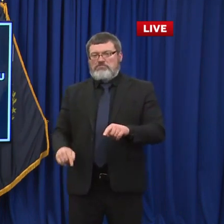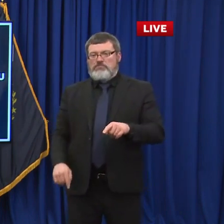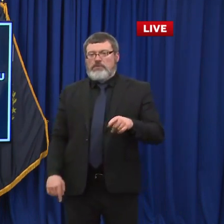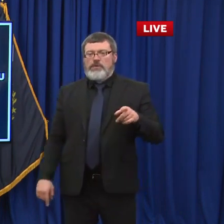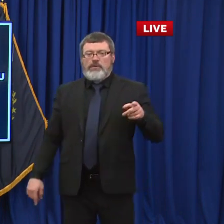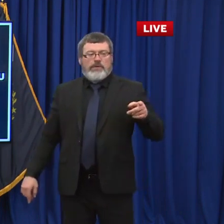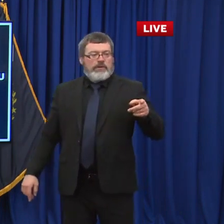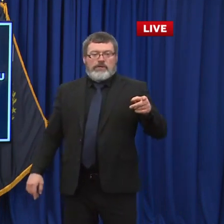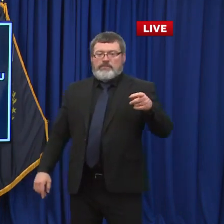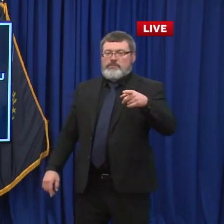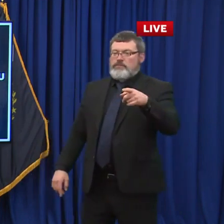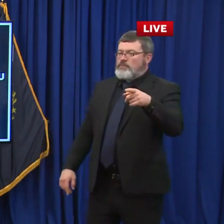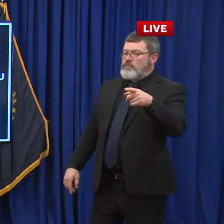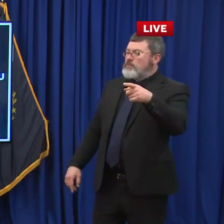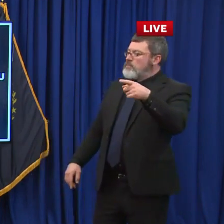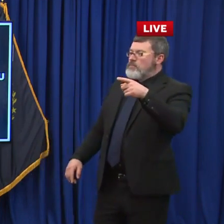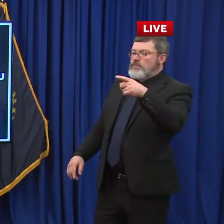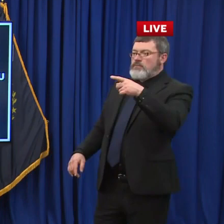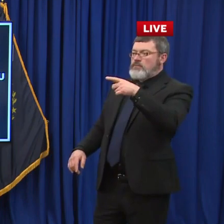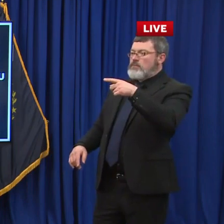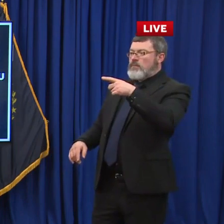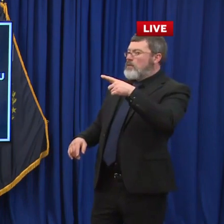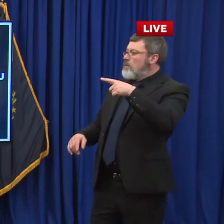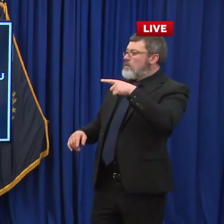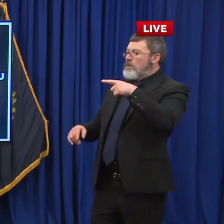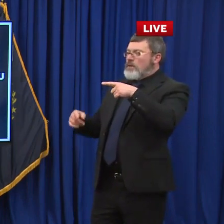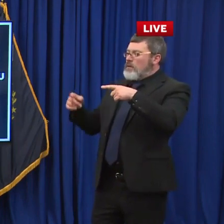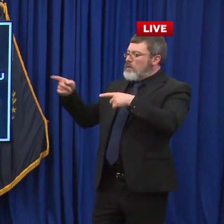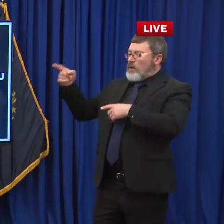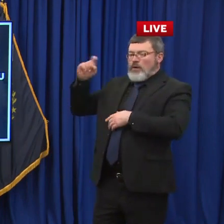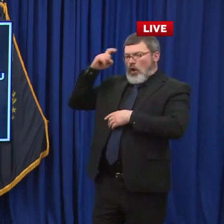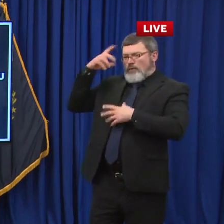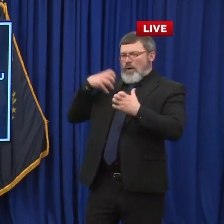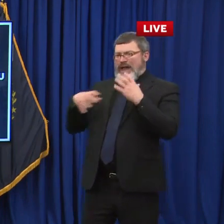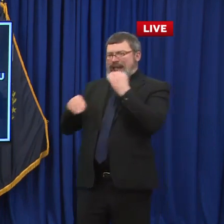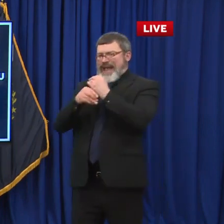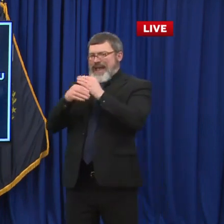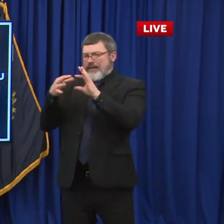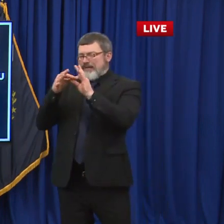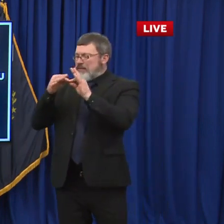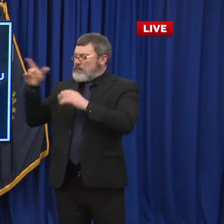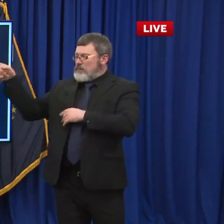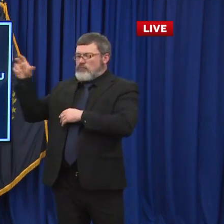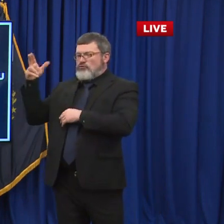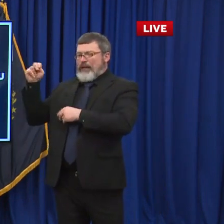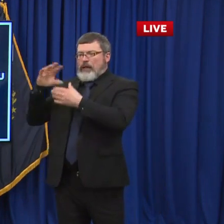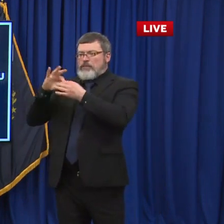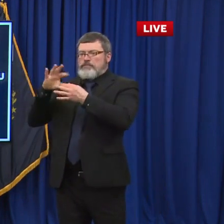WHICH WILL PUT STRAIN ON THE HEALTH CARE SYSTEM.